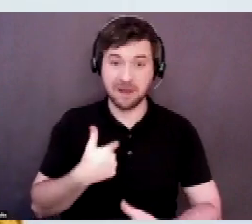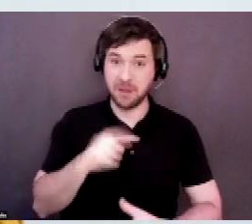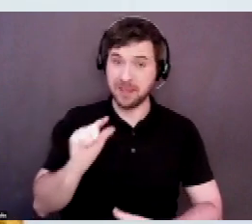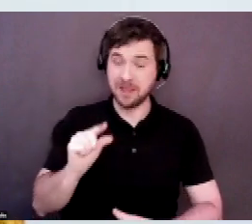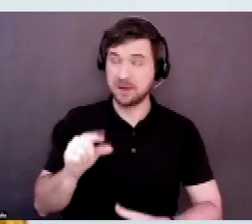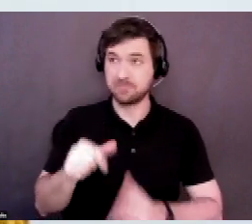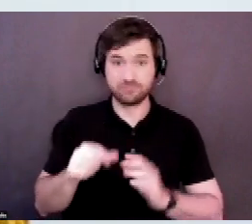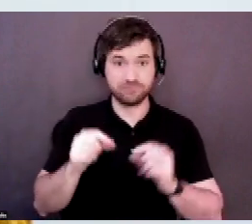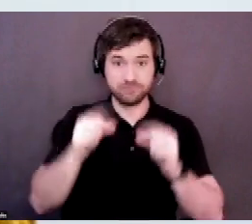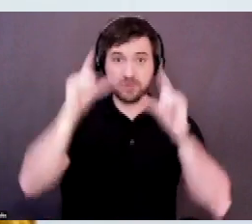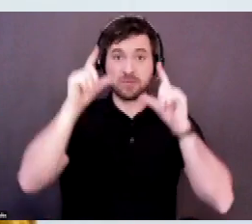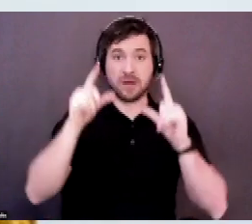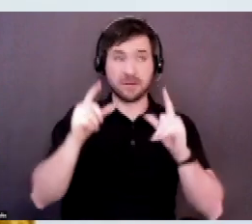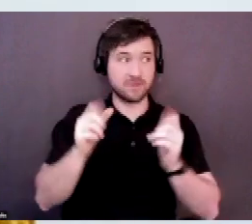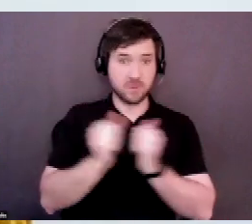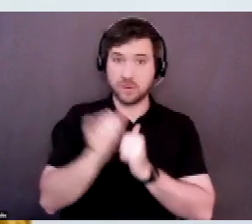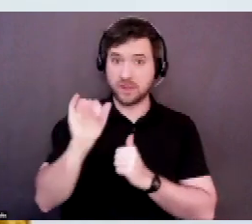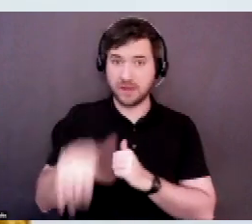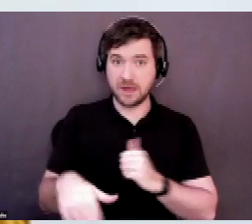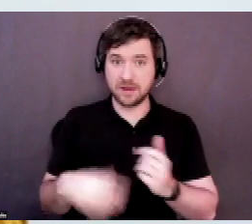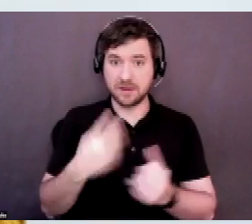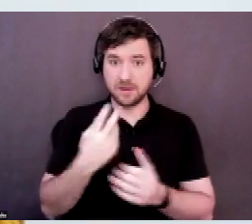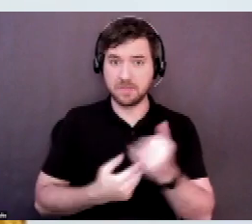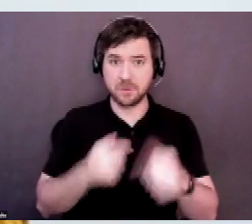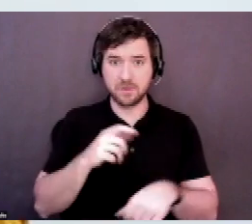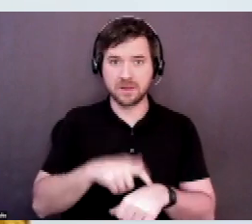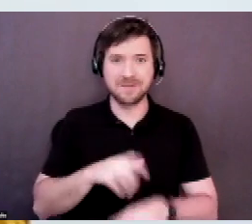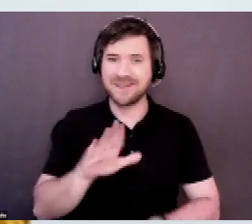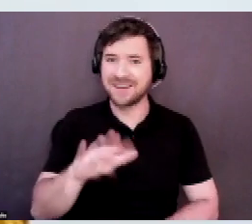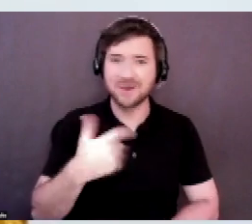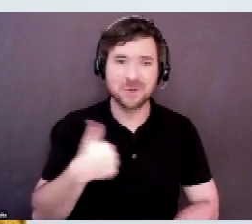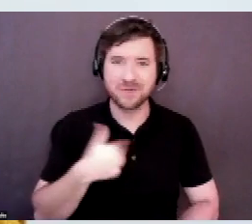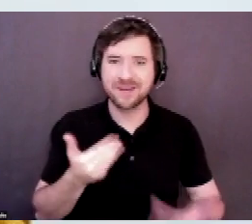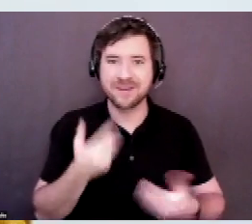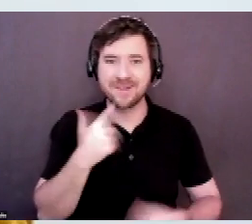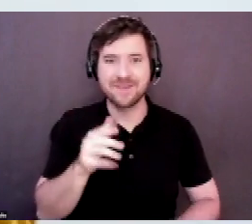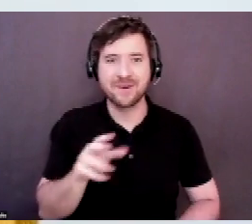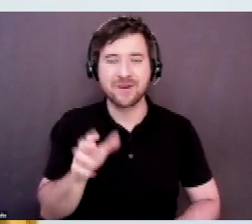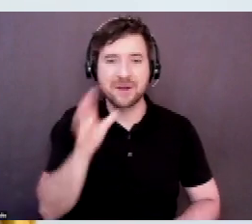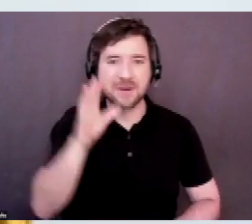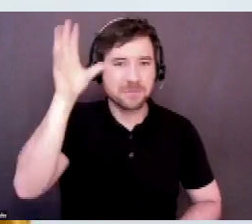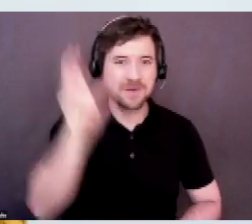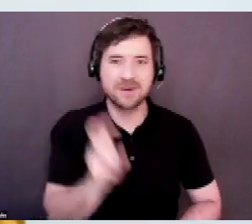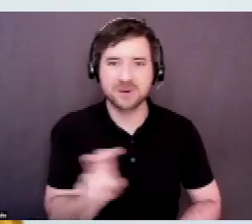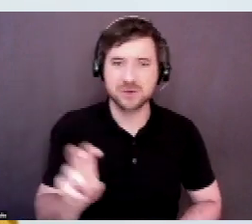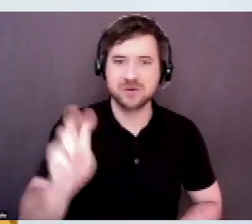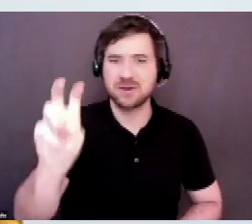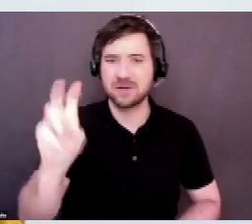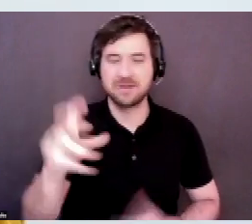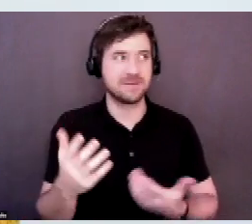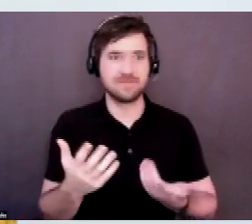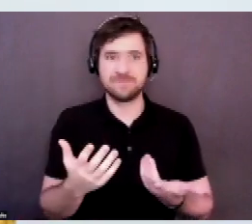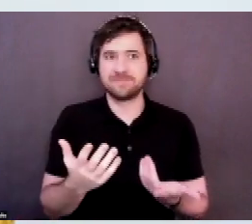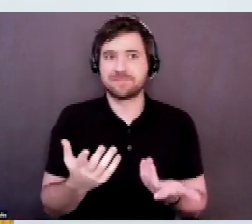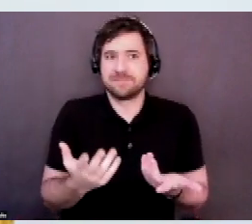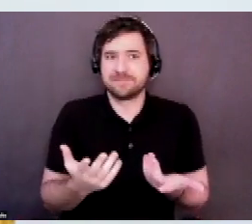Yeah, we're here for the parenting journey, right? We're here for, however our child shows up in the world. I found that interesting.